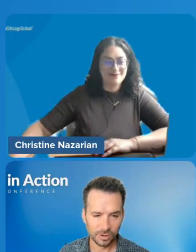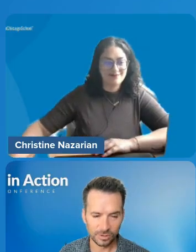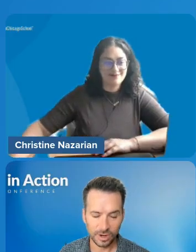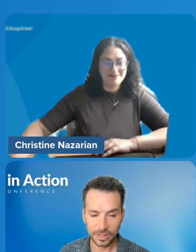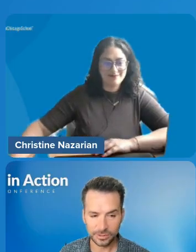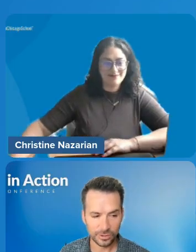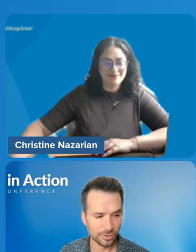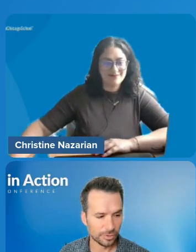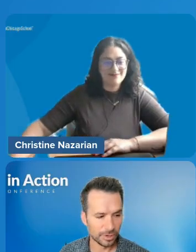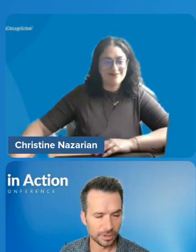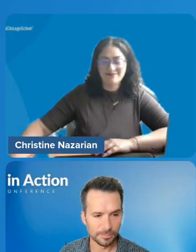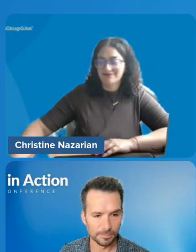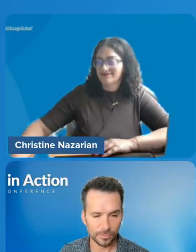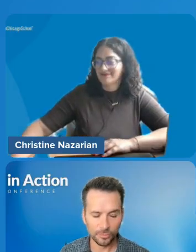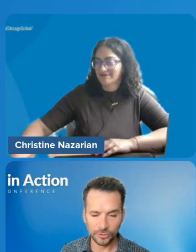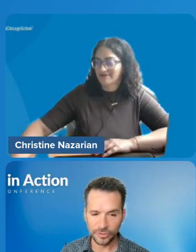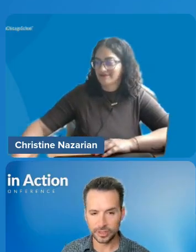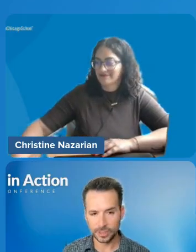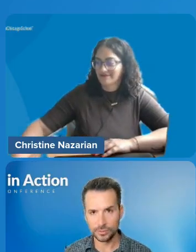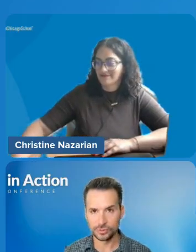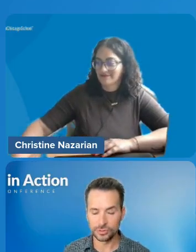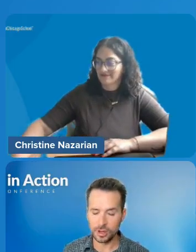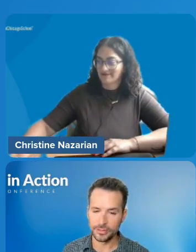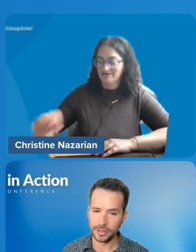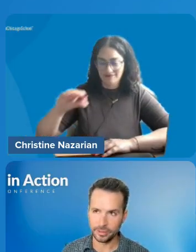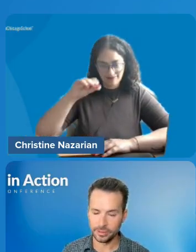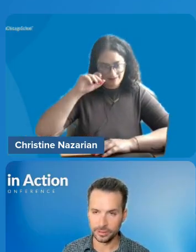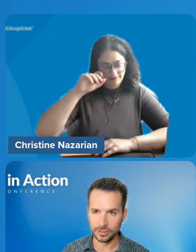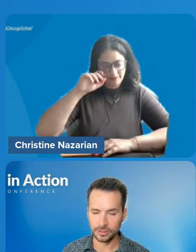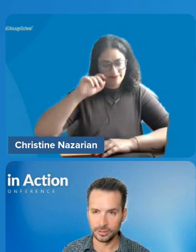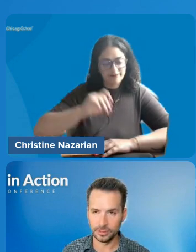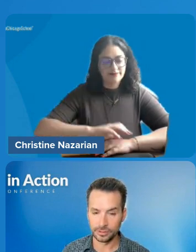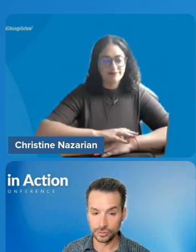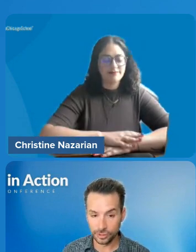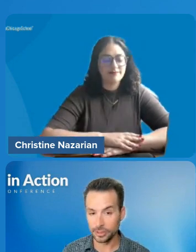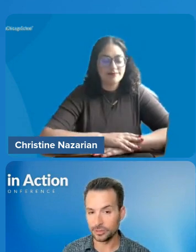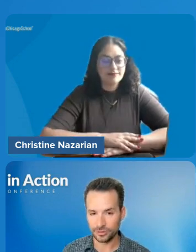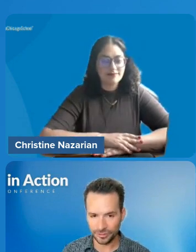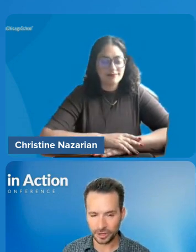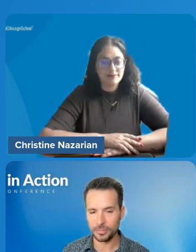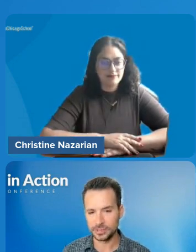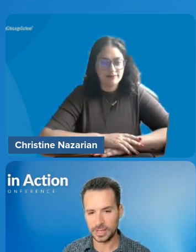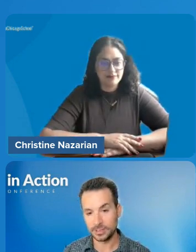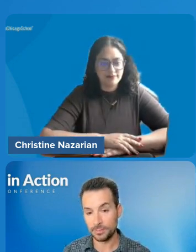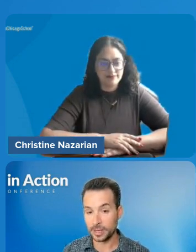All right. So hopefully in that clip you saw that the student or the therapist has to manage